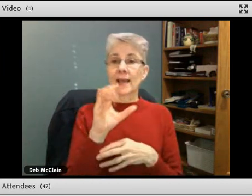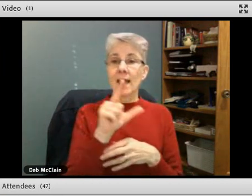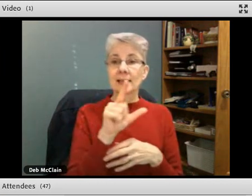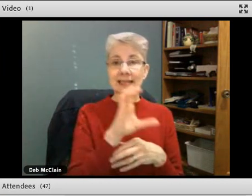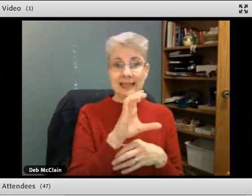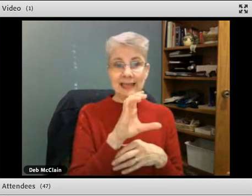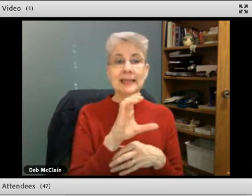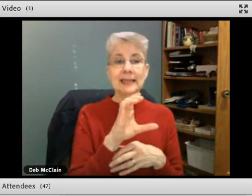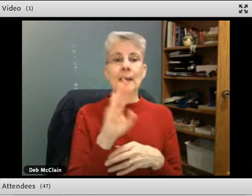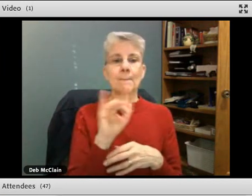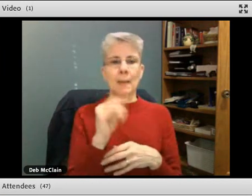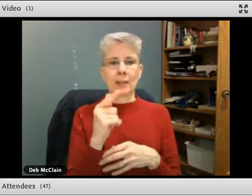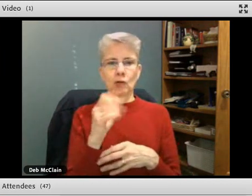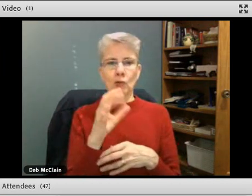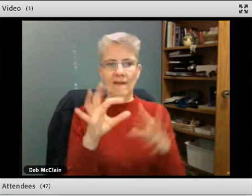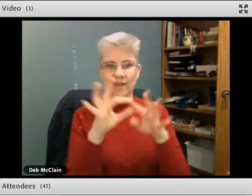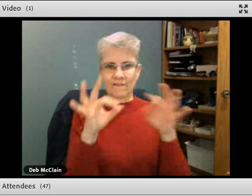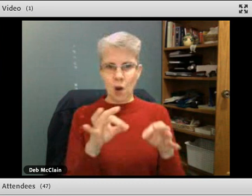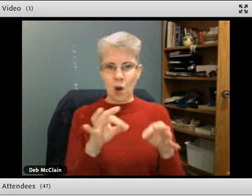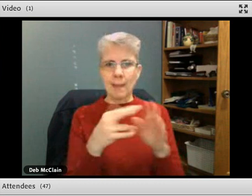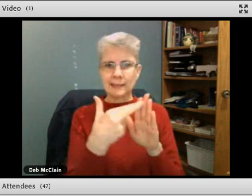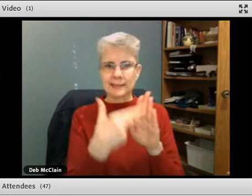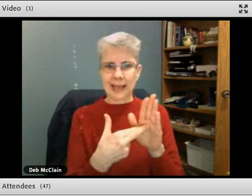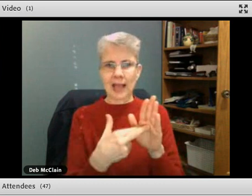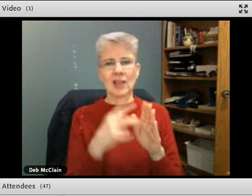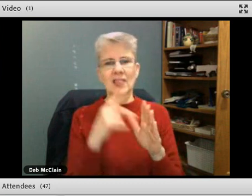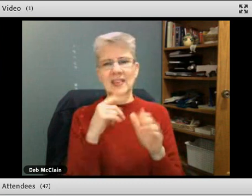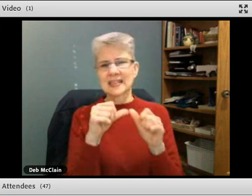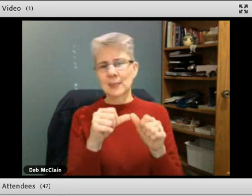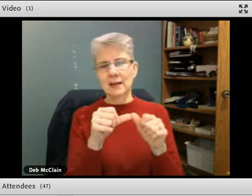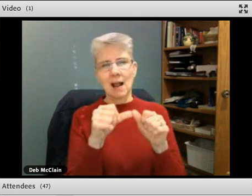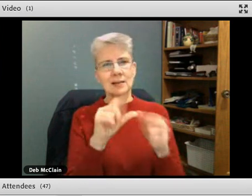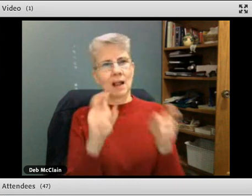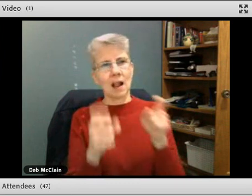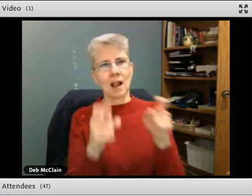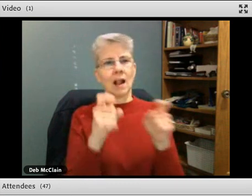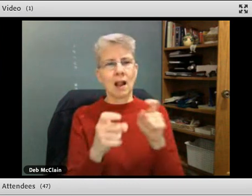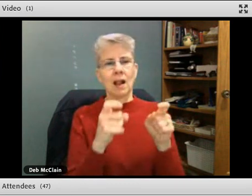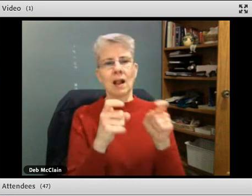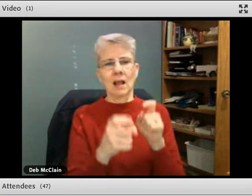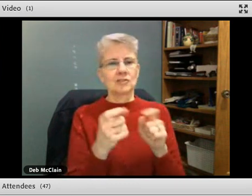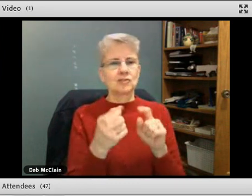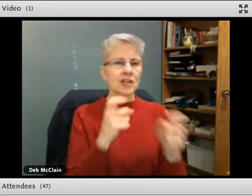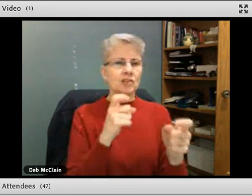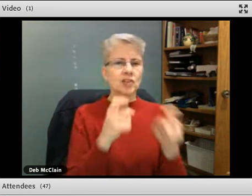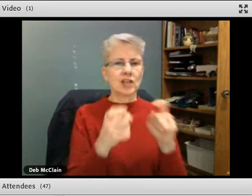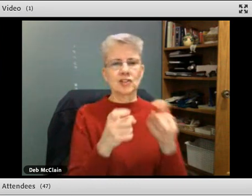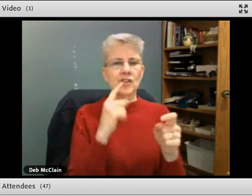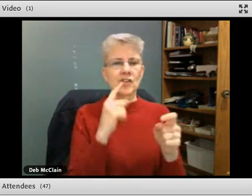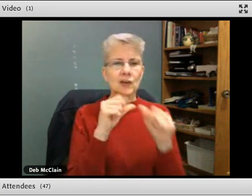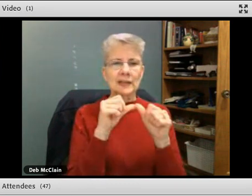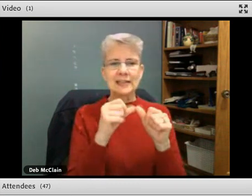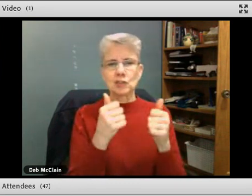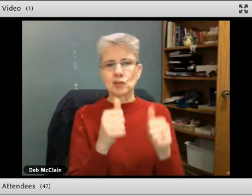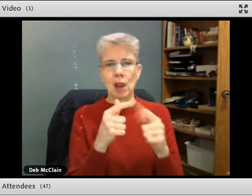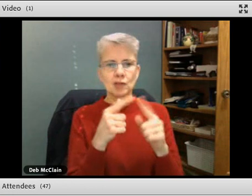since the release of RDA. They're continuing to try to revise it as RDA changes.